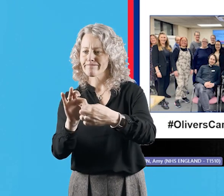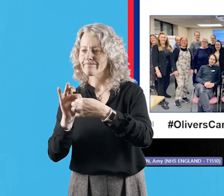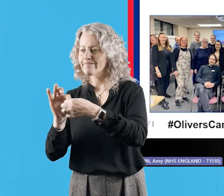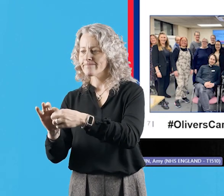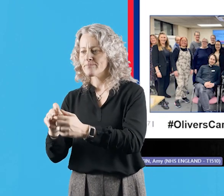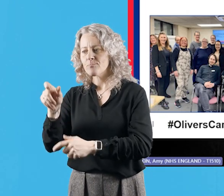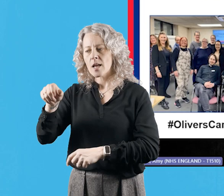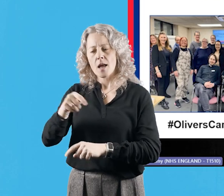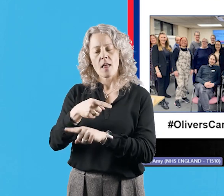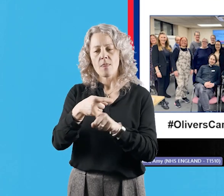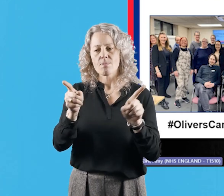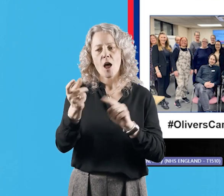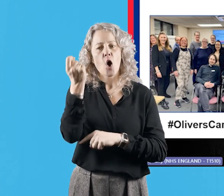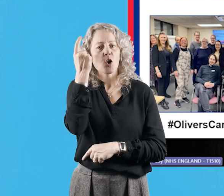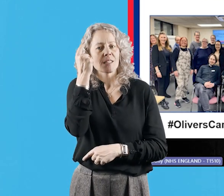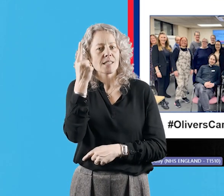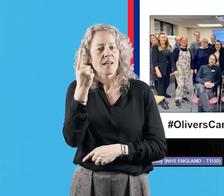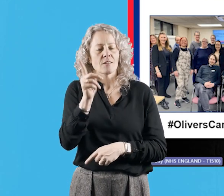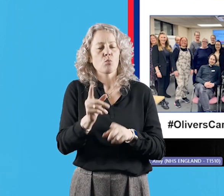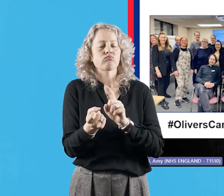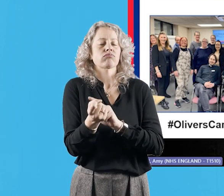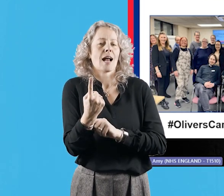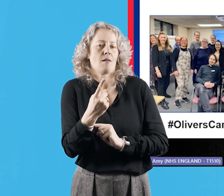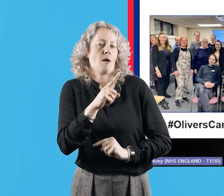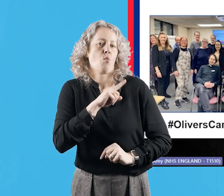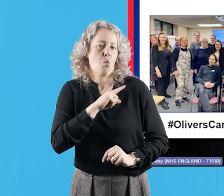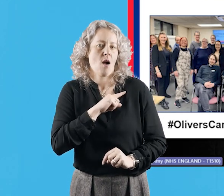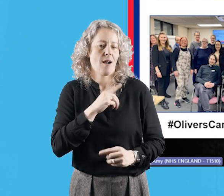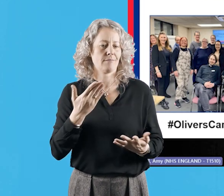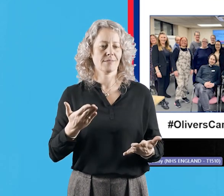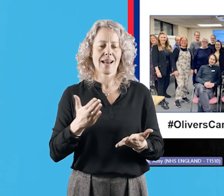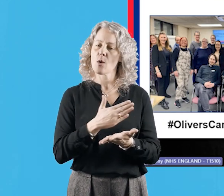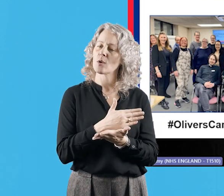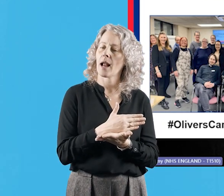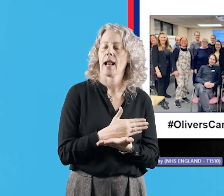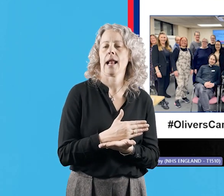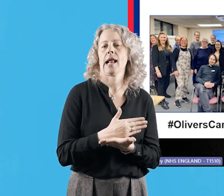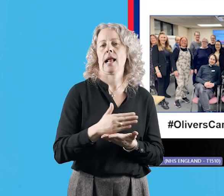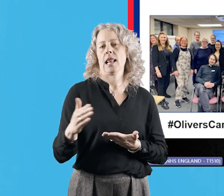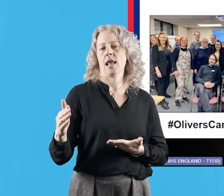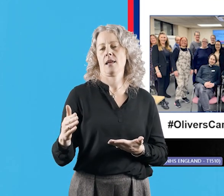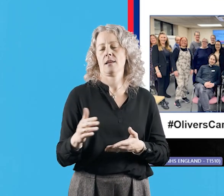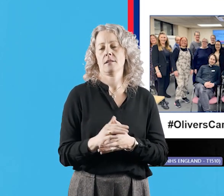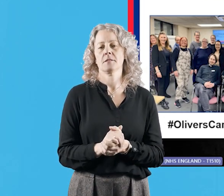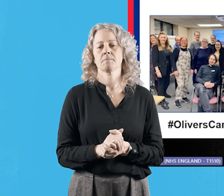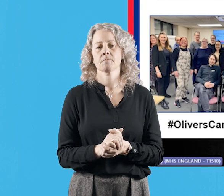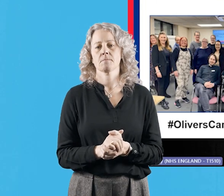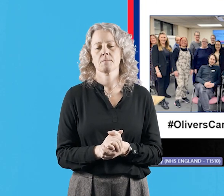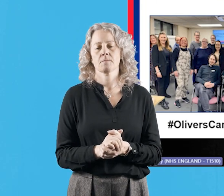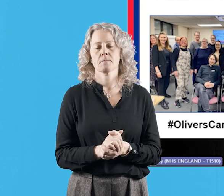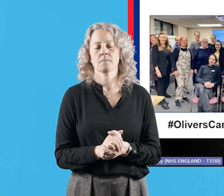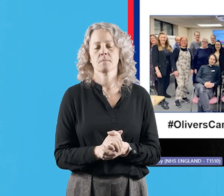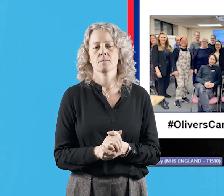understanding of what what we're trying to do. It's clear that there might be something that needs to stop but it's not this